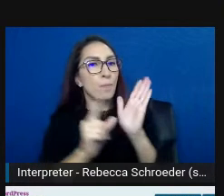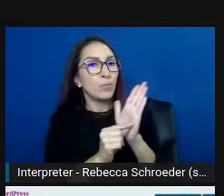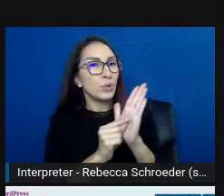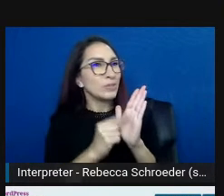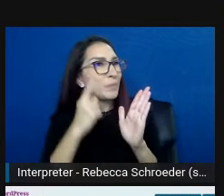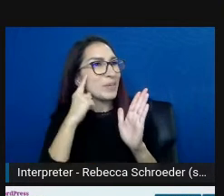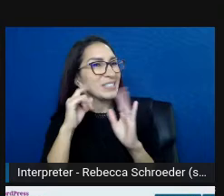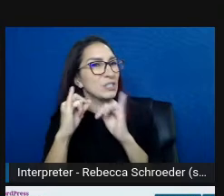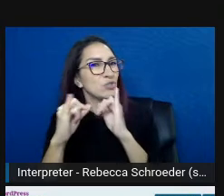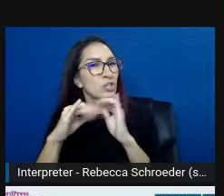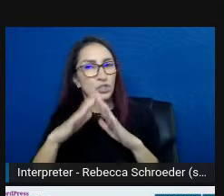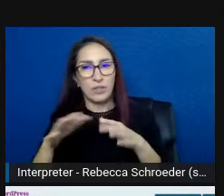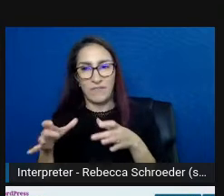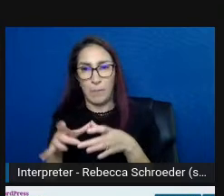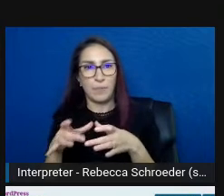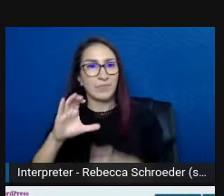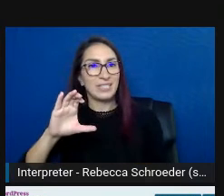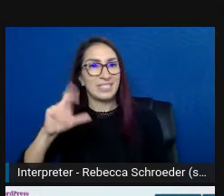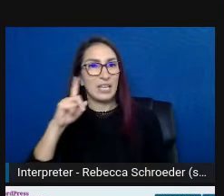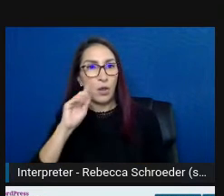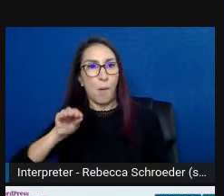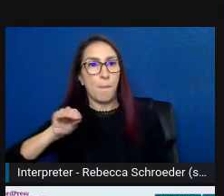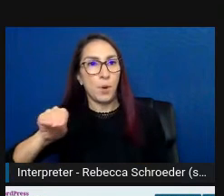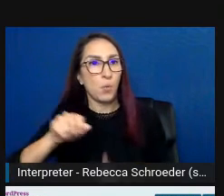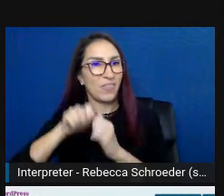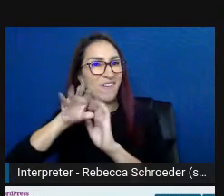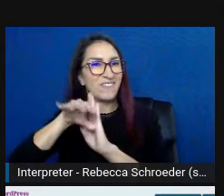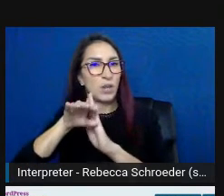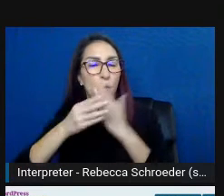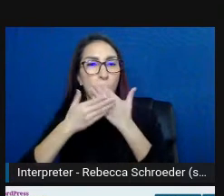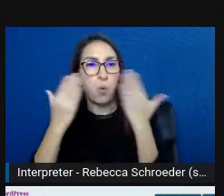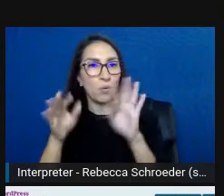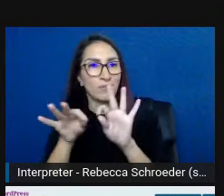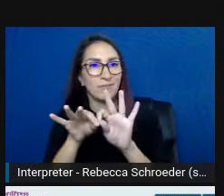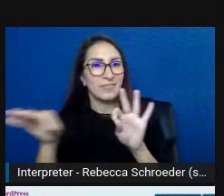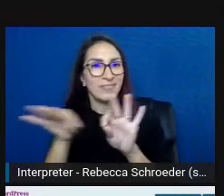on a CD with a video, no text, and no captions."